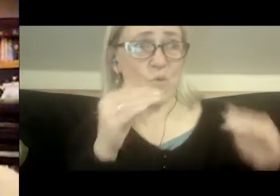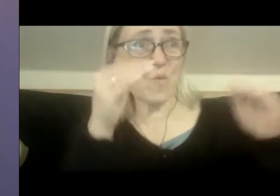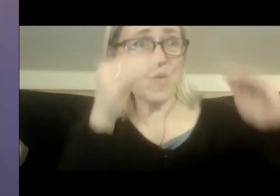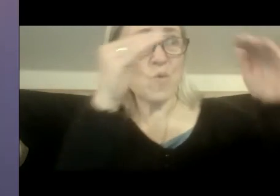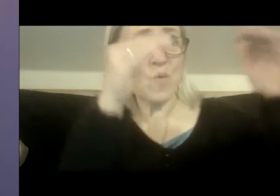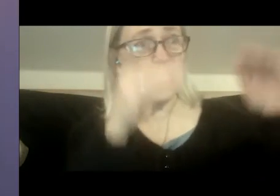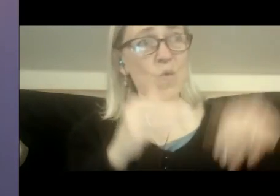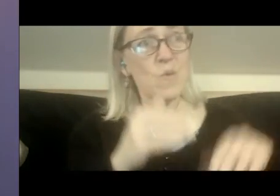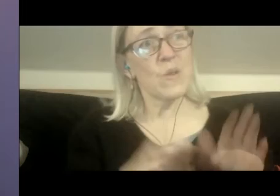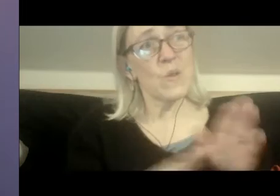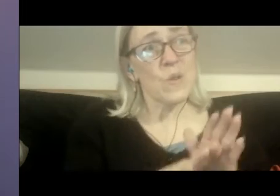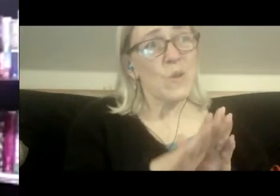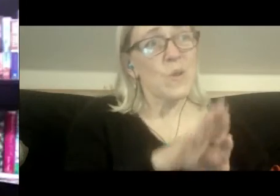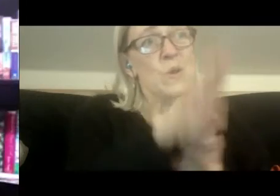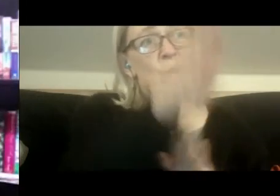Yay! Okay I'm speechless.